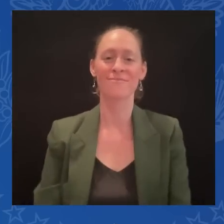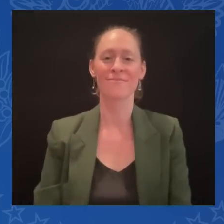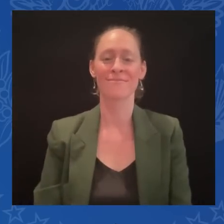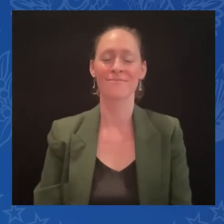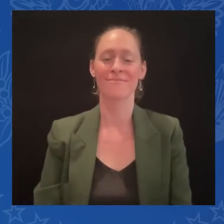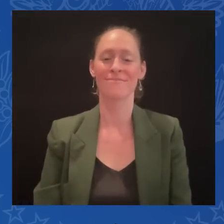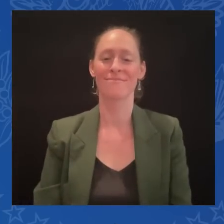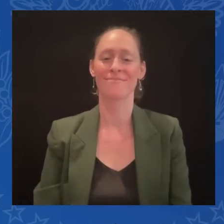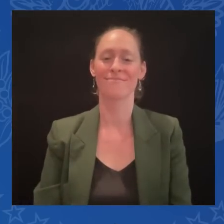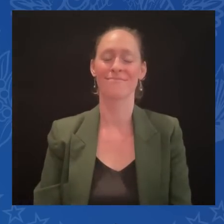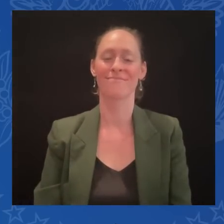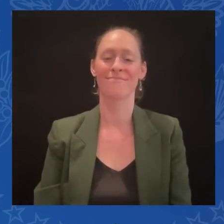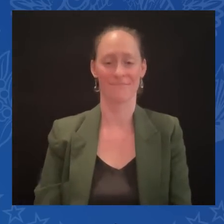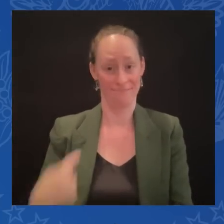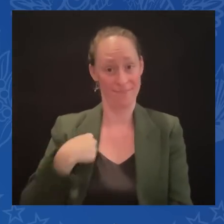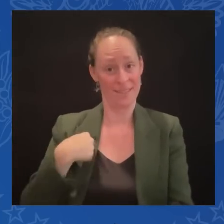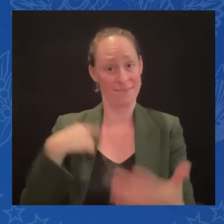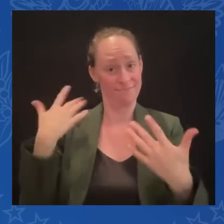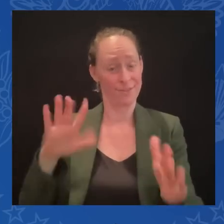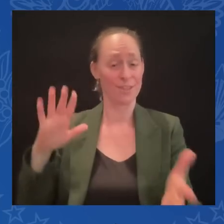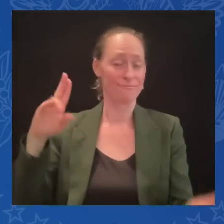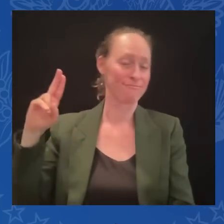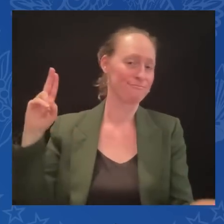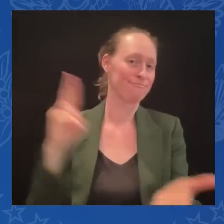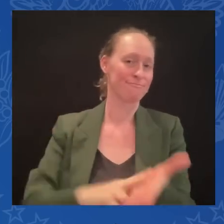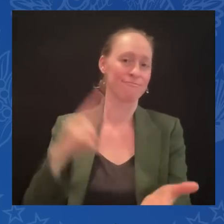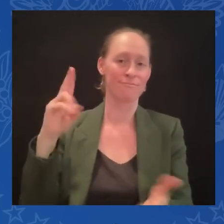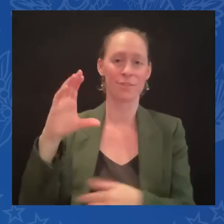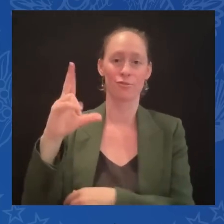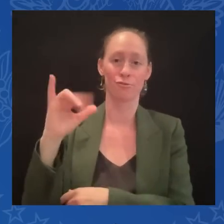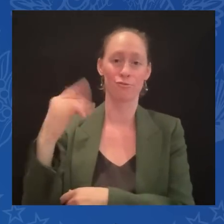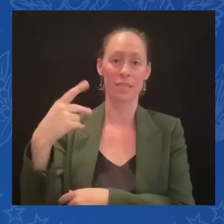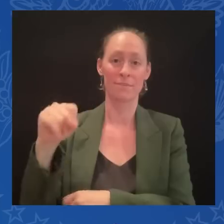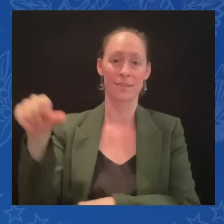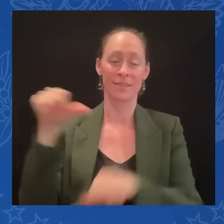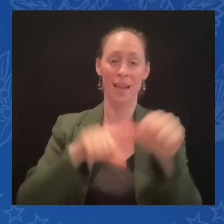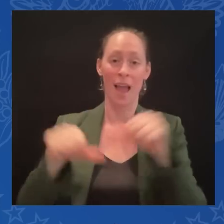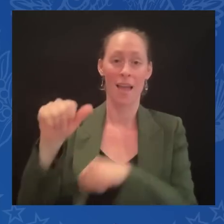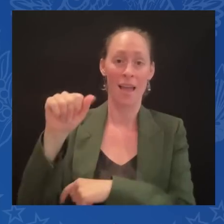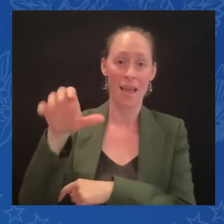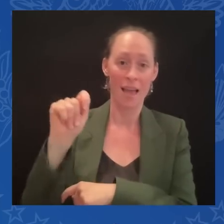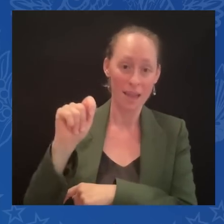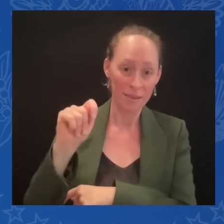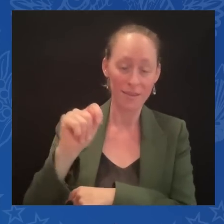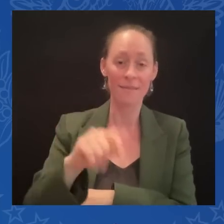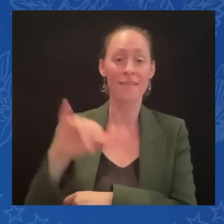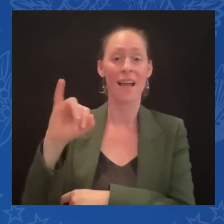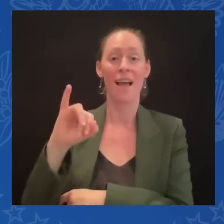companies have announced $11 billion in manufacturing and clean energy investments